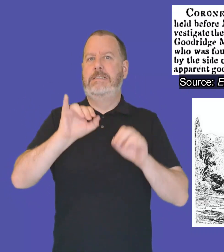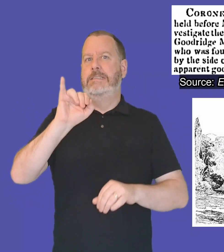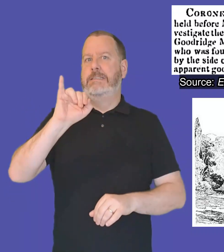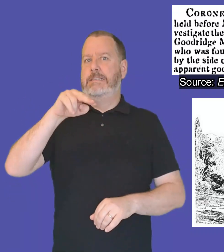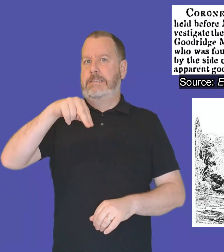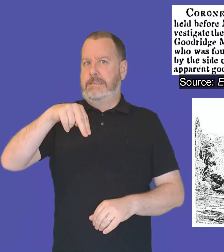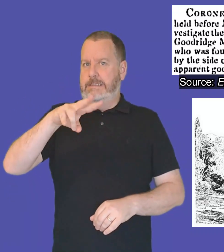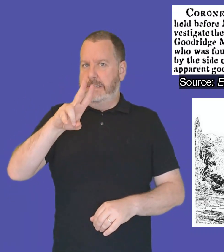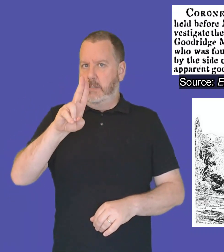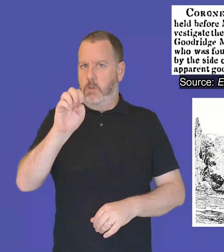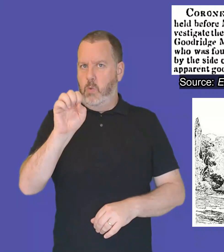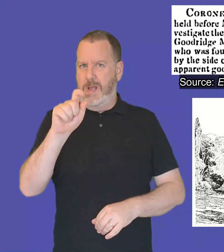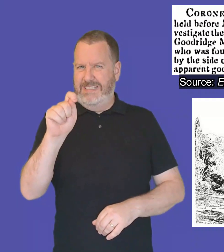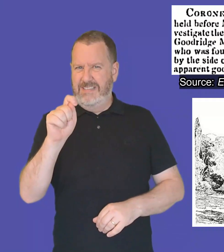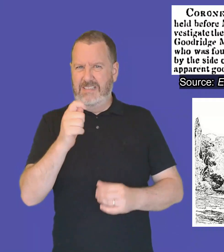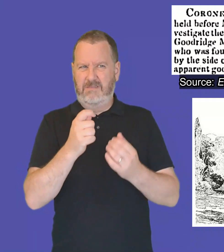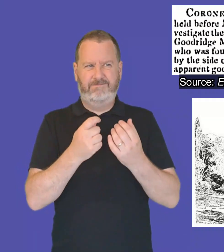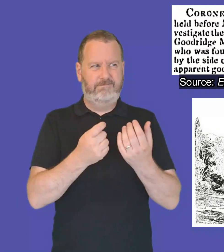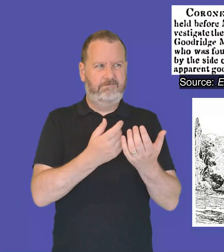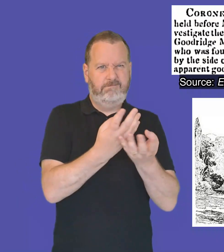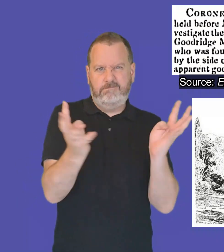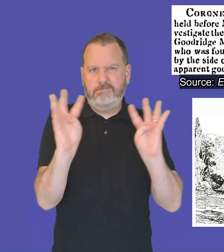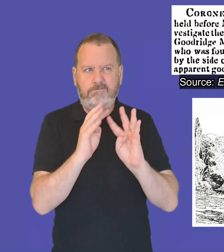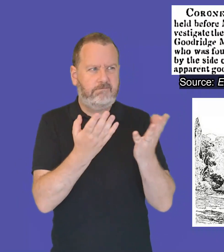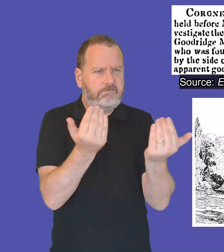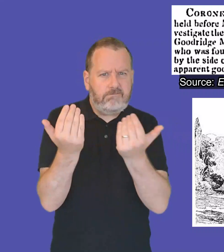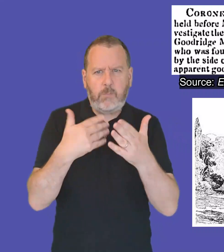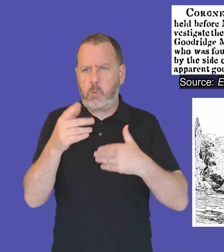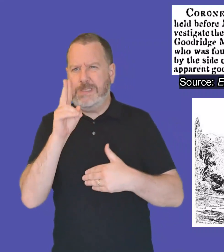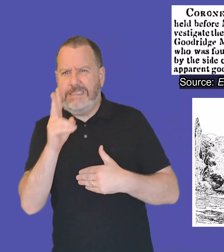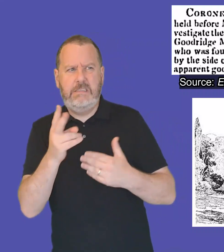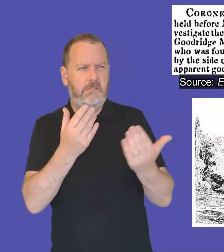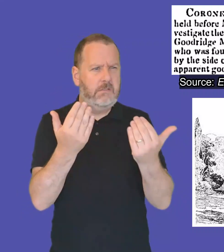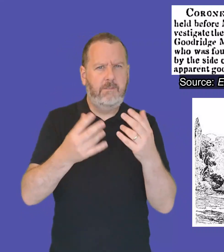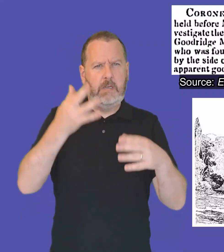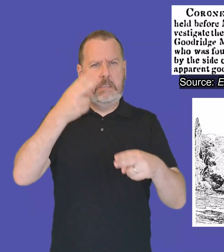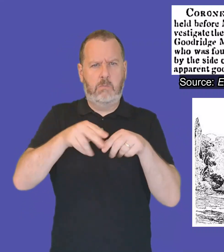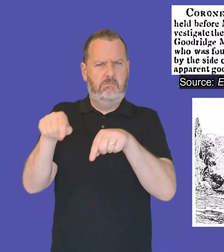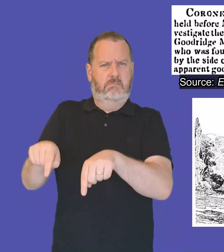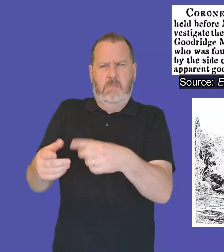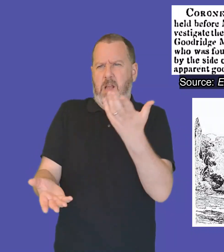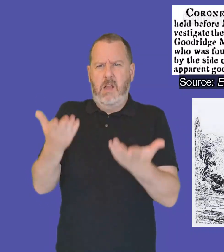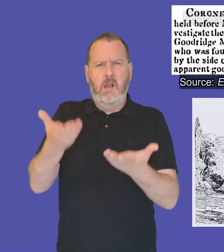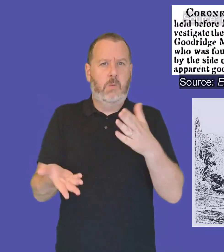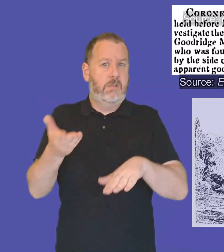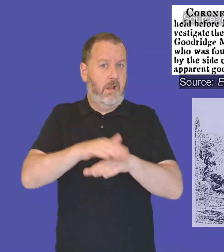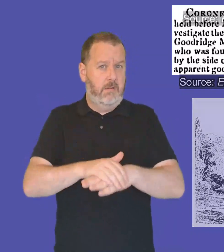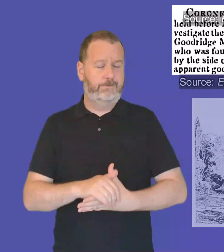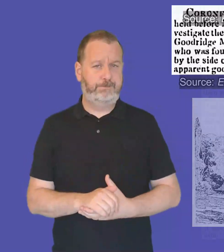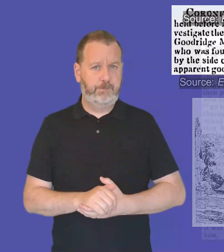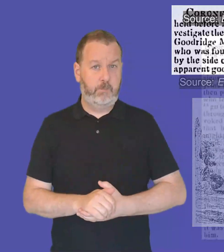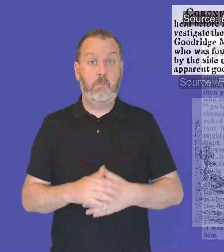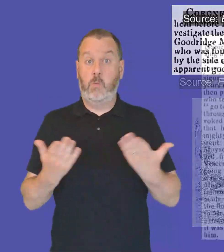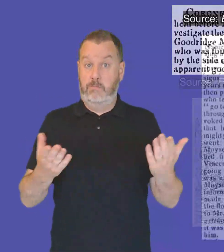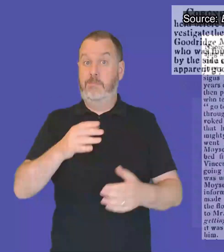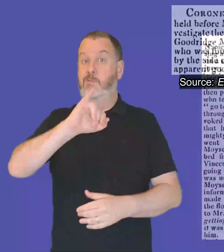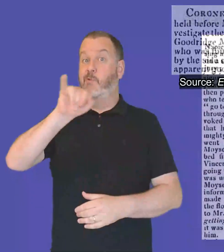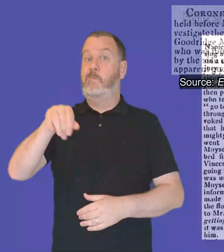An inquest was called to investigate the circumstances of death.